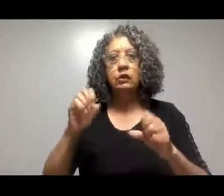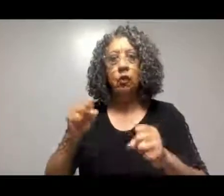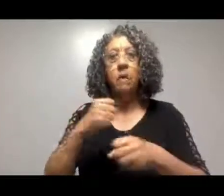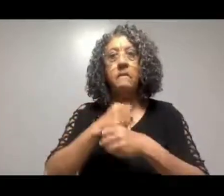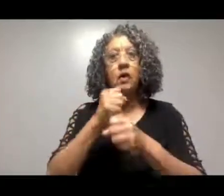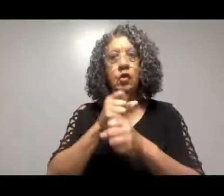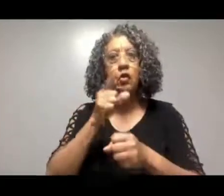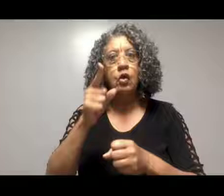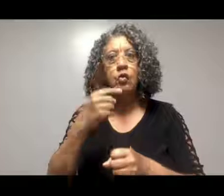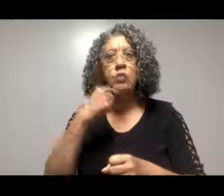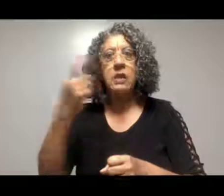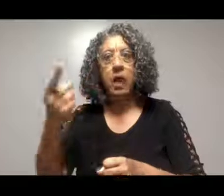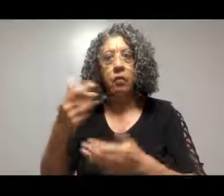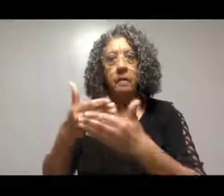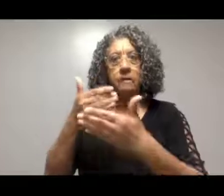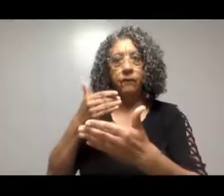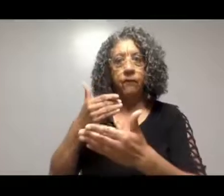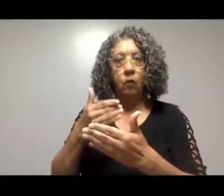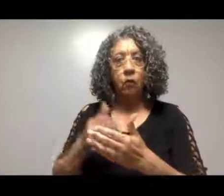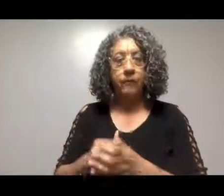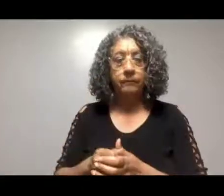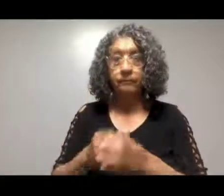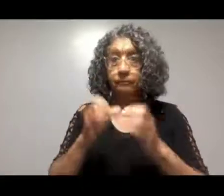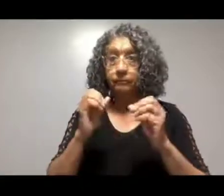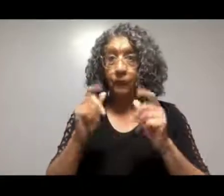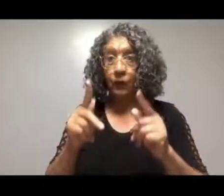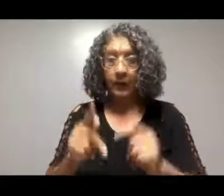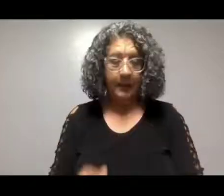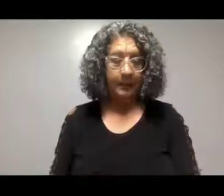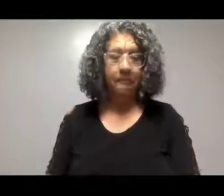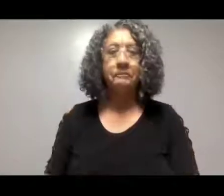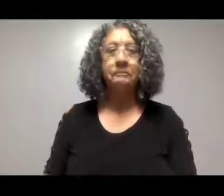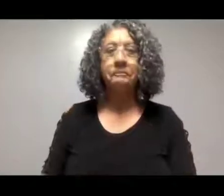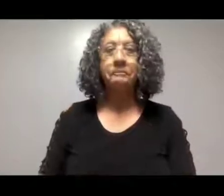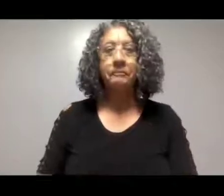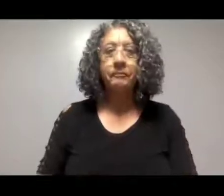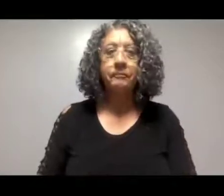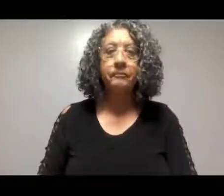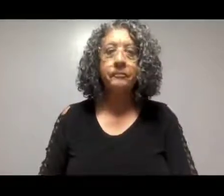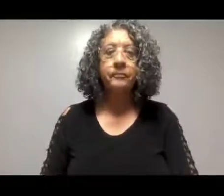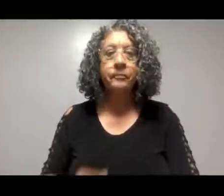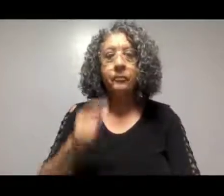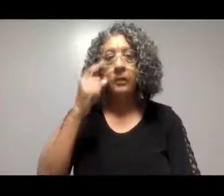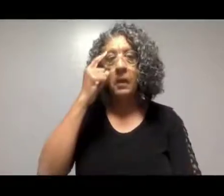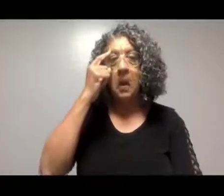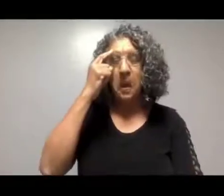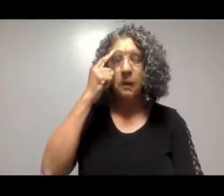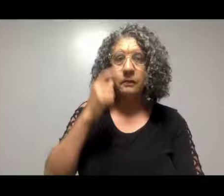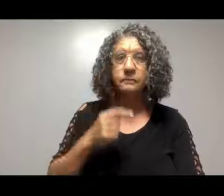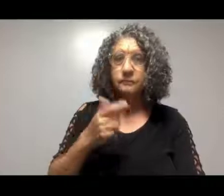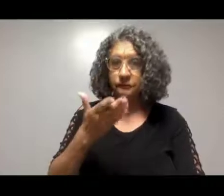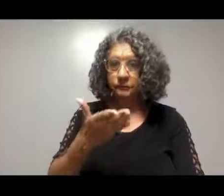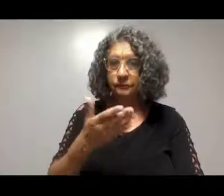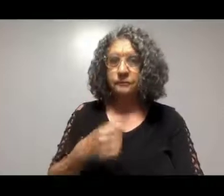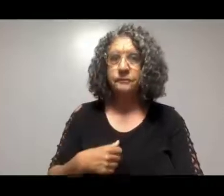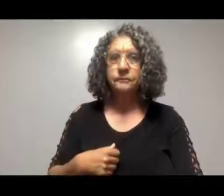will be willing and others may not be willing. So it's important you ask before hand, okay?